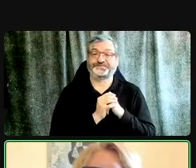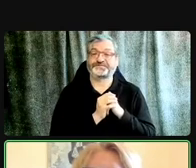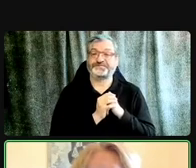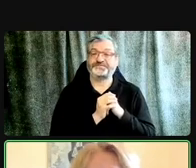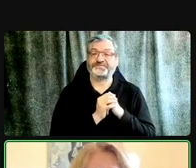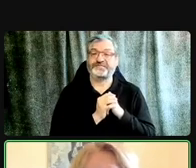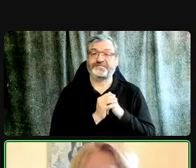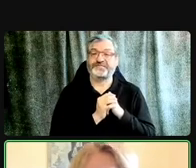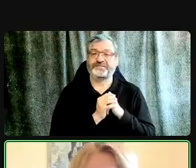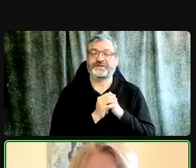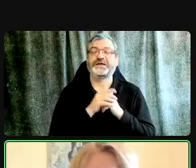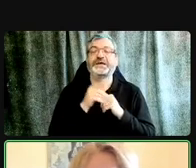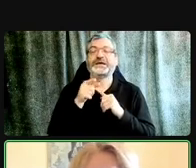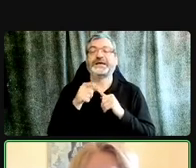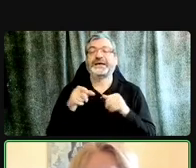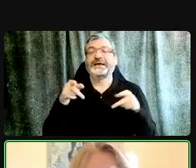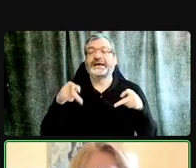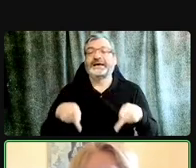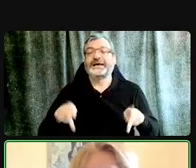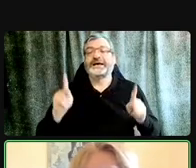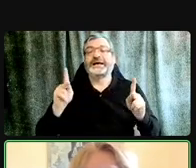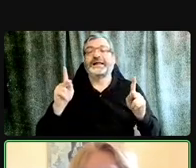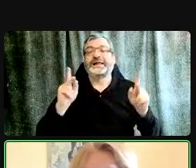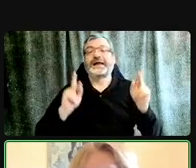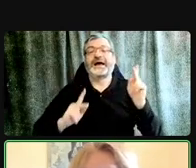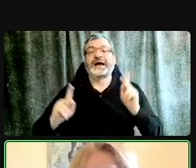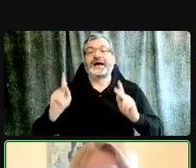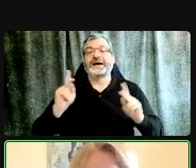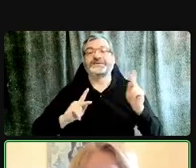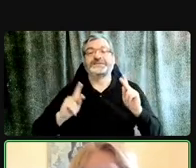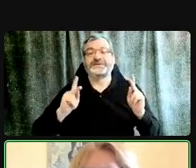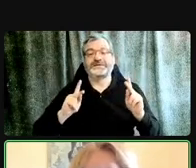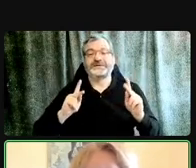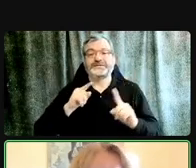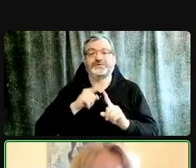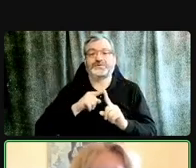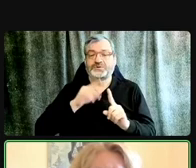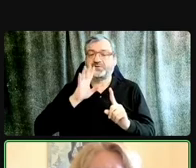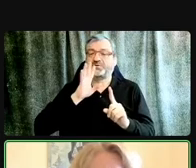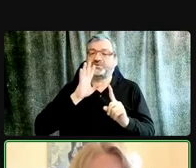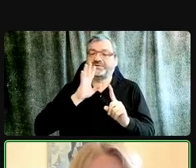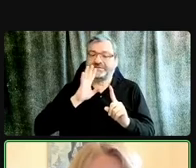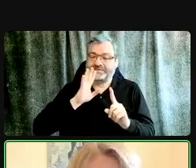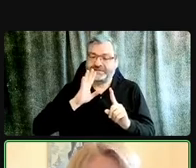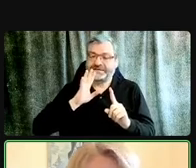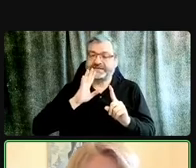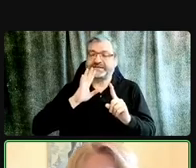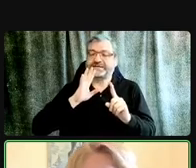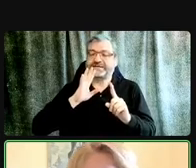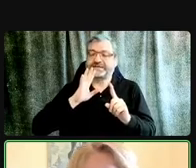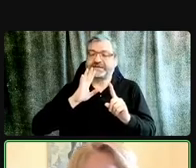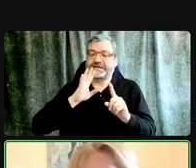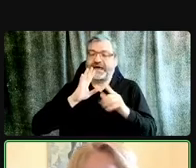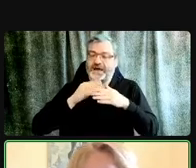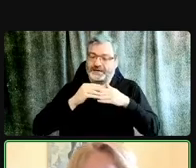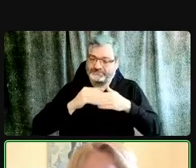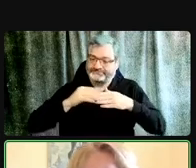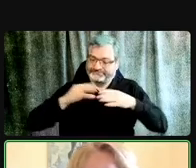it allows people to speak and drive their own well being journey.